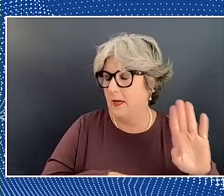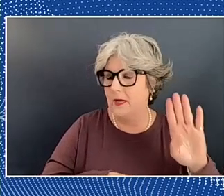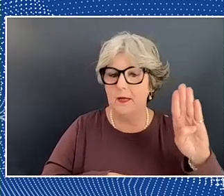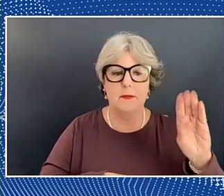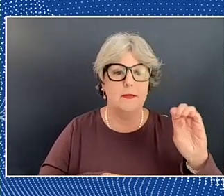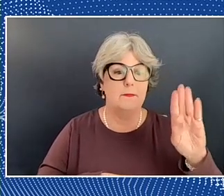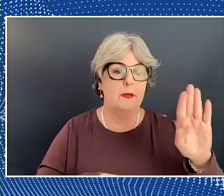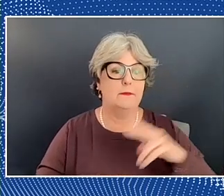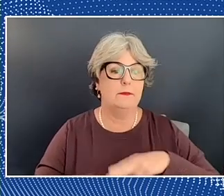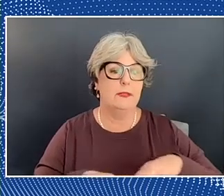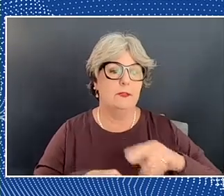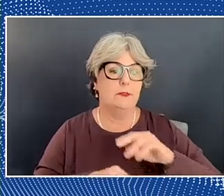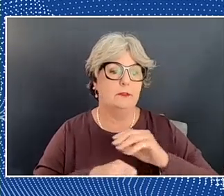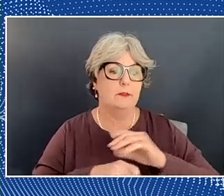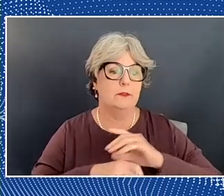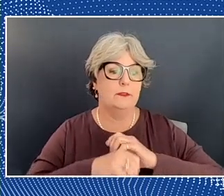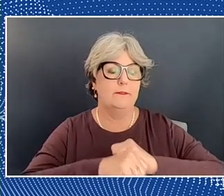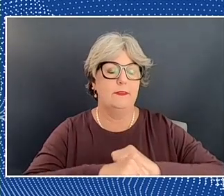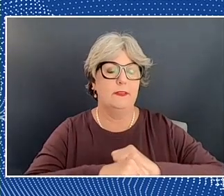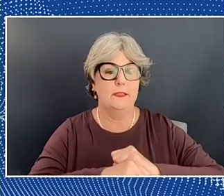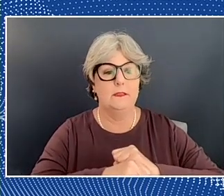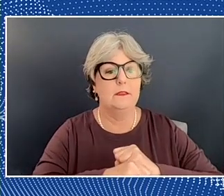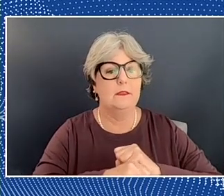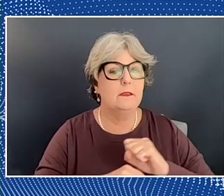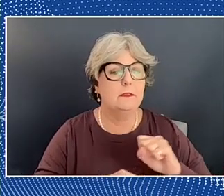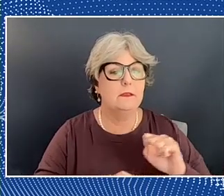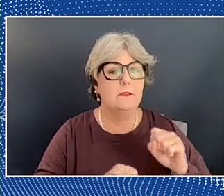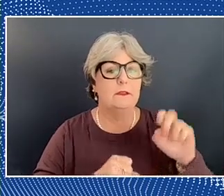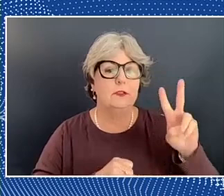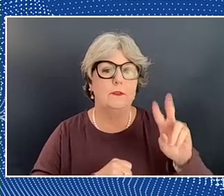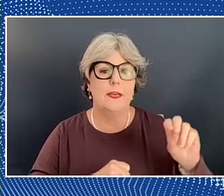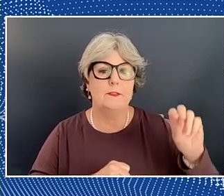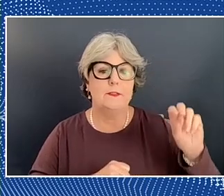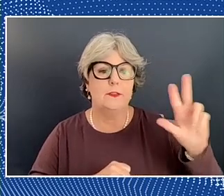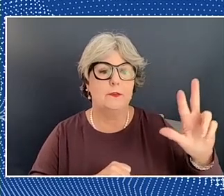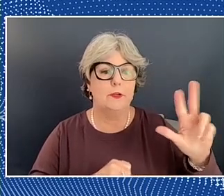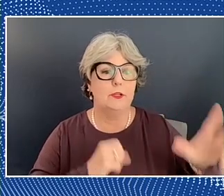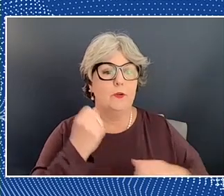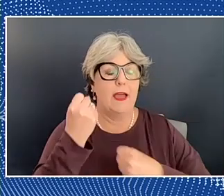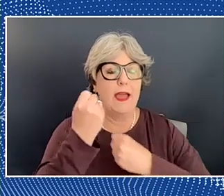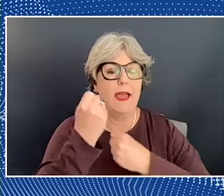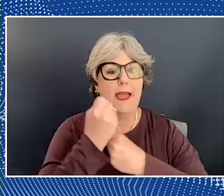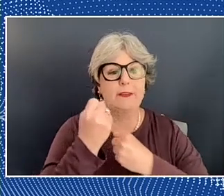we started in 2003, in order to advocate for the civil and legal rights of military